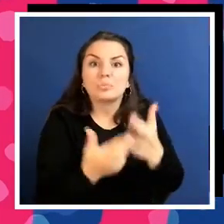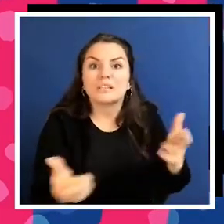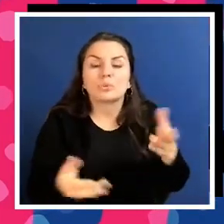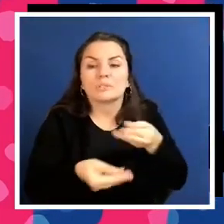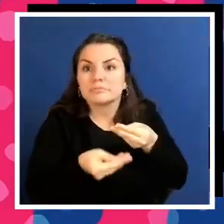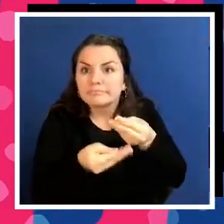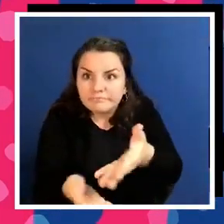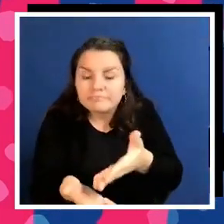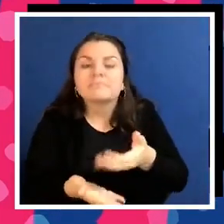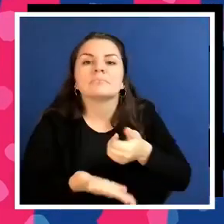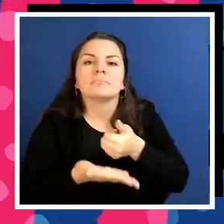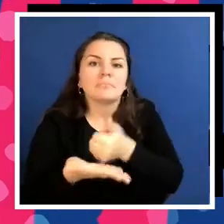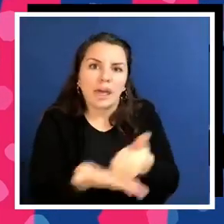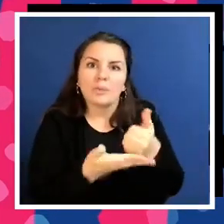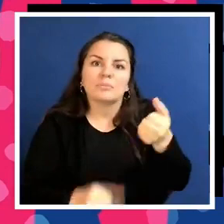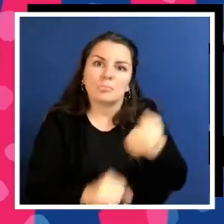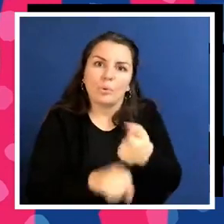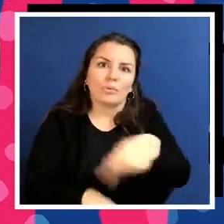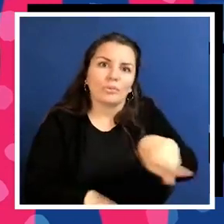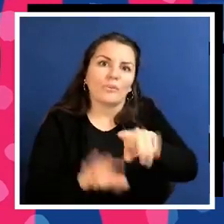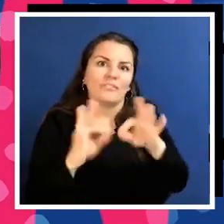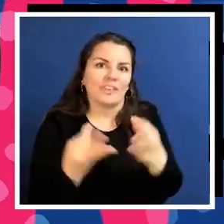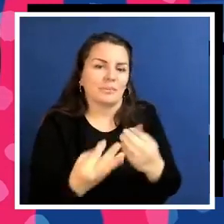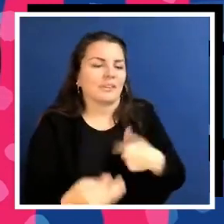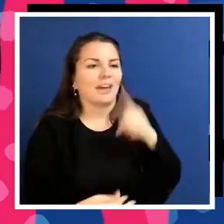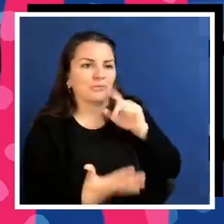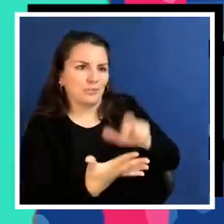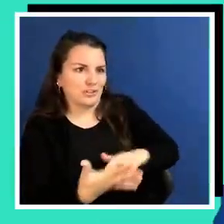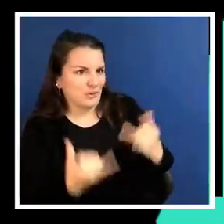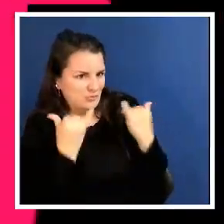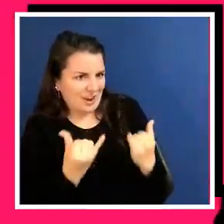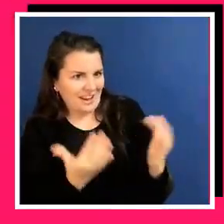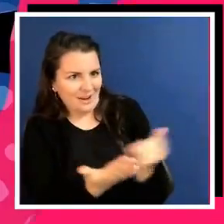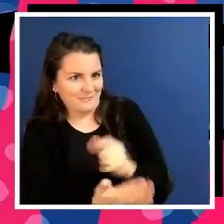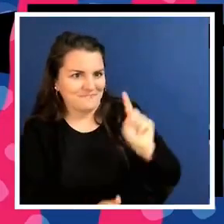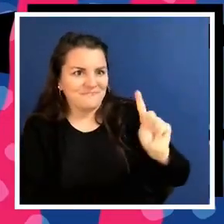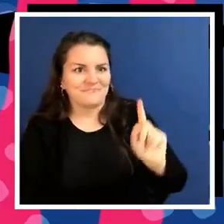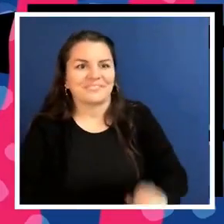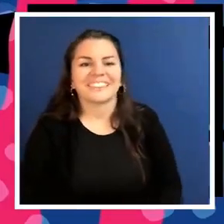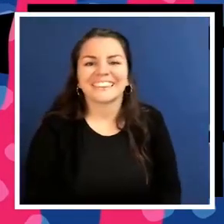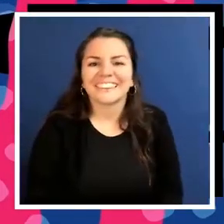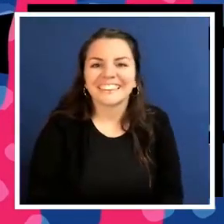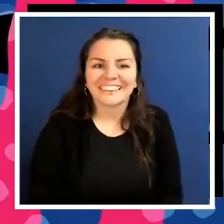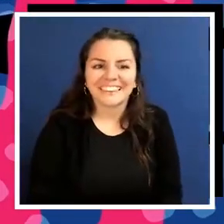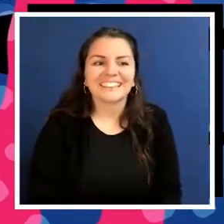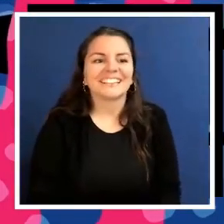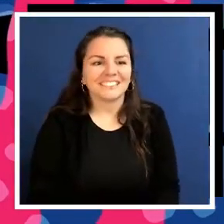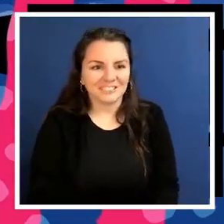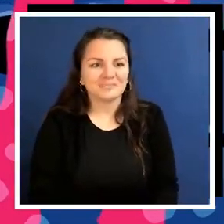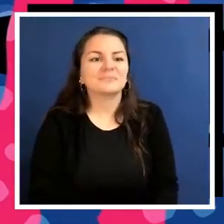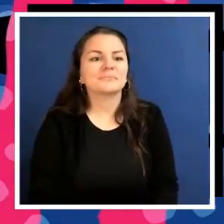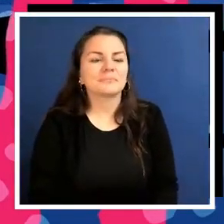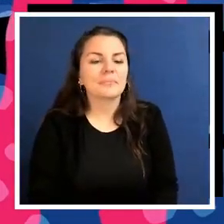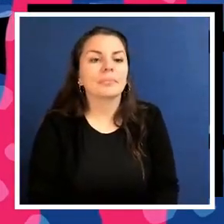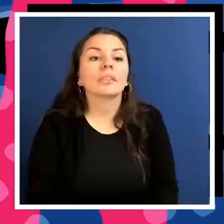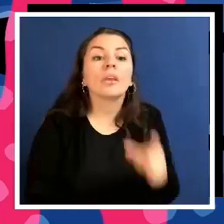THAT WILL HAPPEN TO ENSURE WE GET REAL DOLLARS AND RESOURCES IN THE FAMILIES POCKETS THAT NEED IT THE MOST.